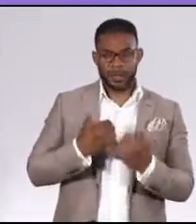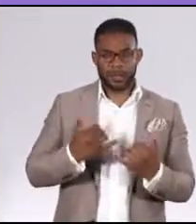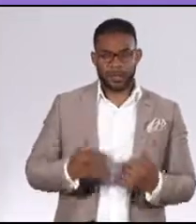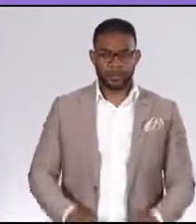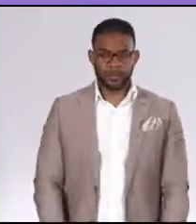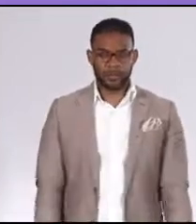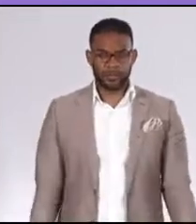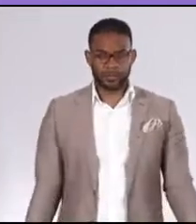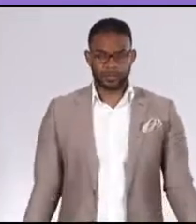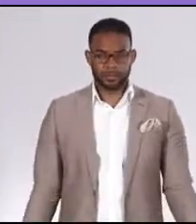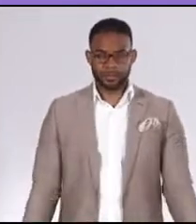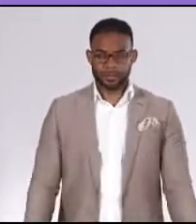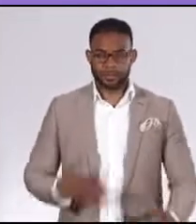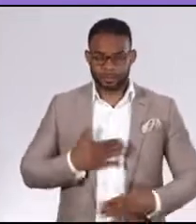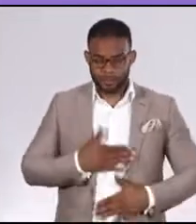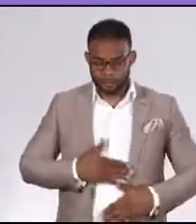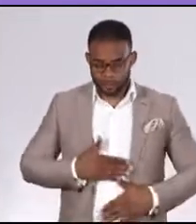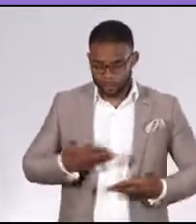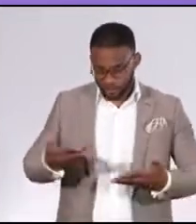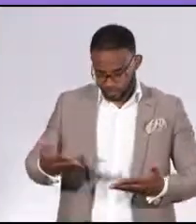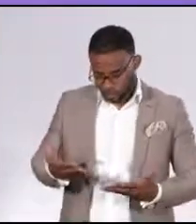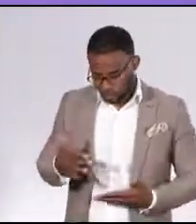It's my pleasure to welcome james valentine.